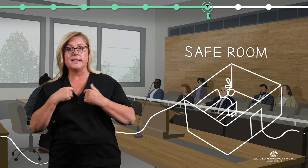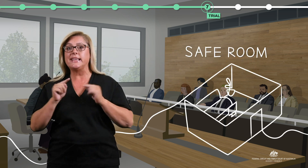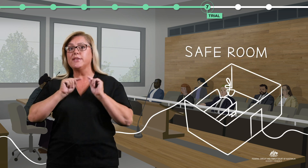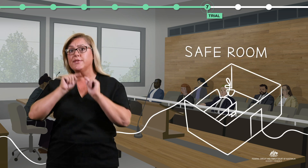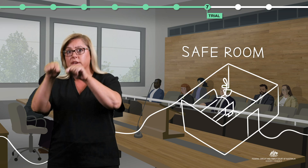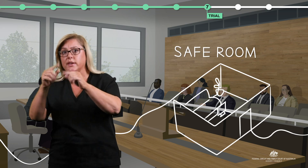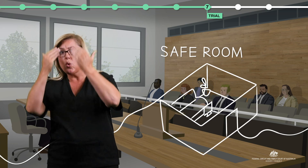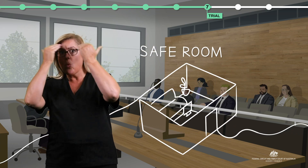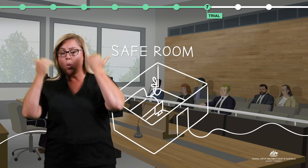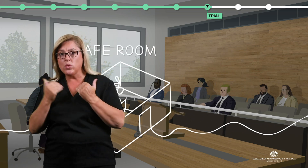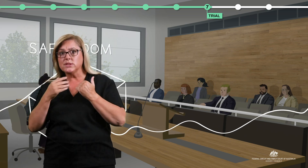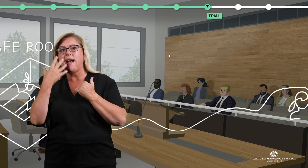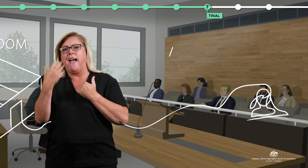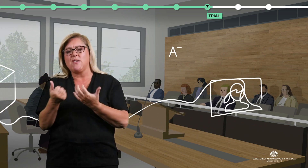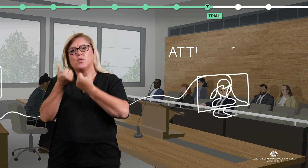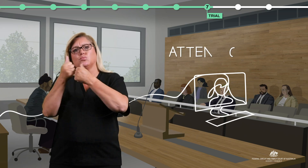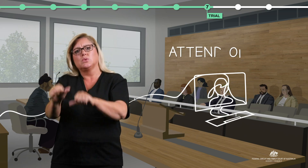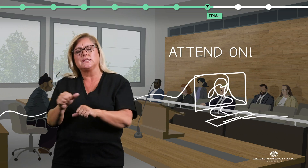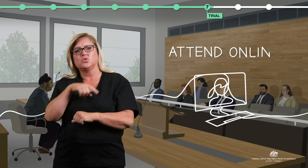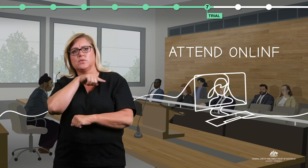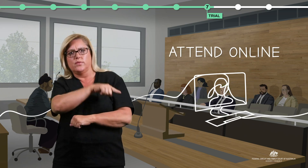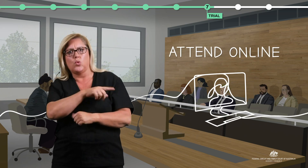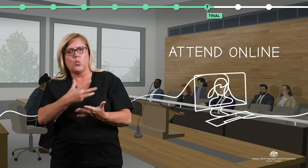there can be protections put in place for your safety.